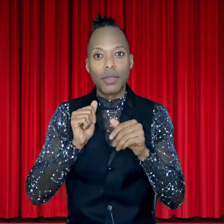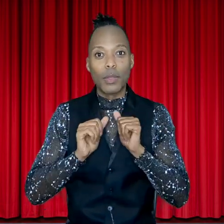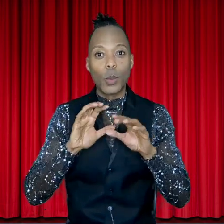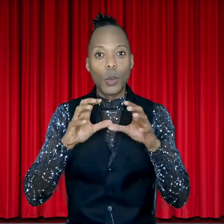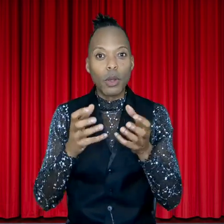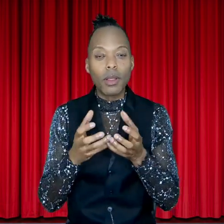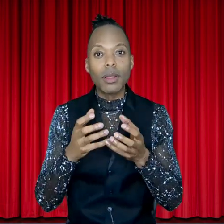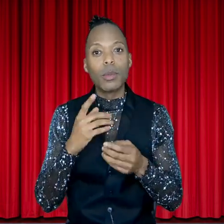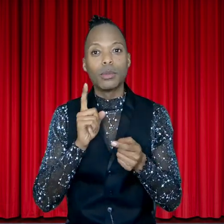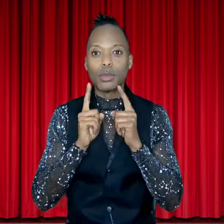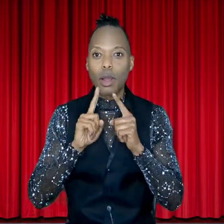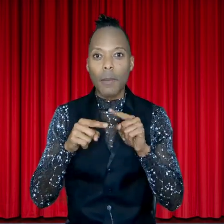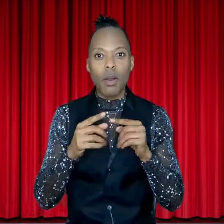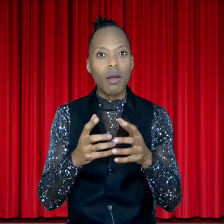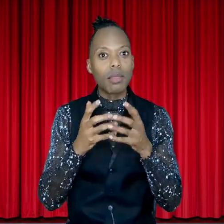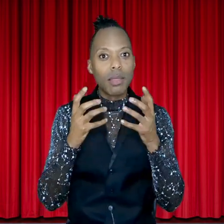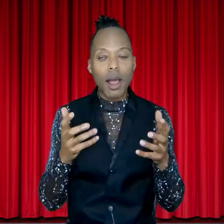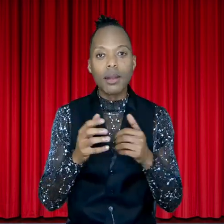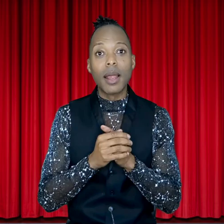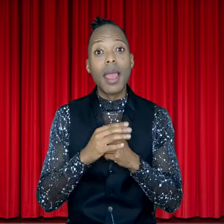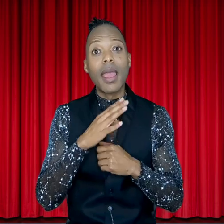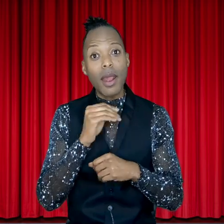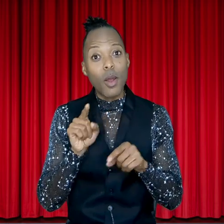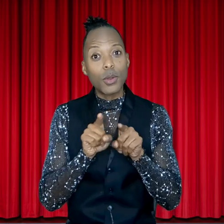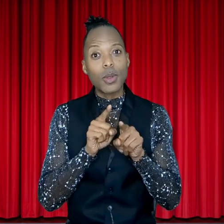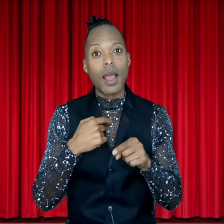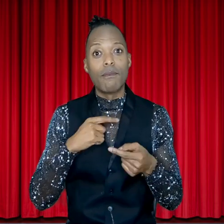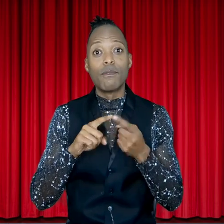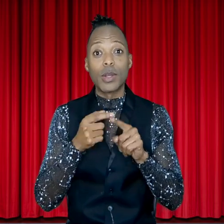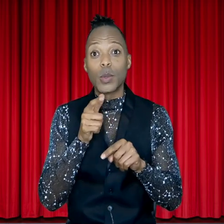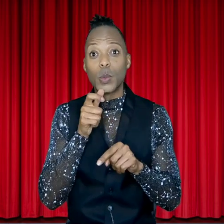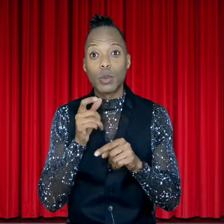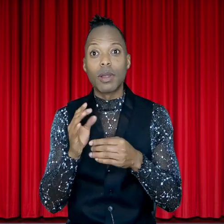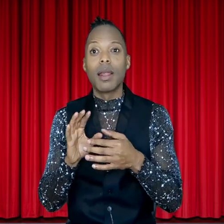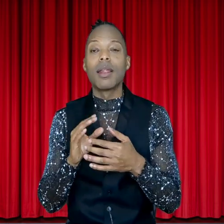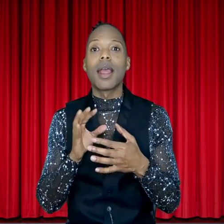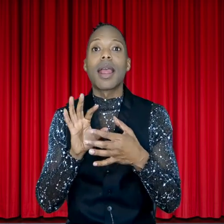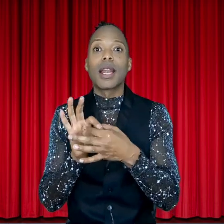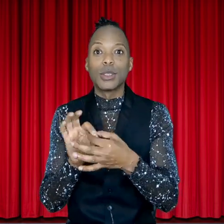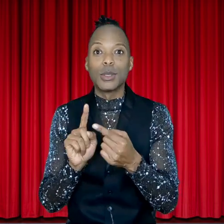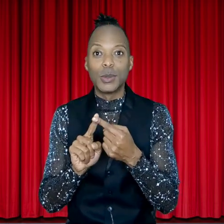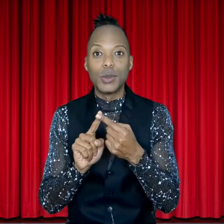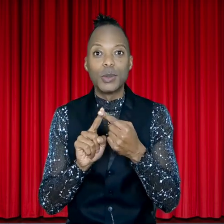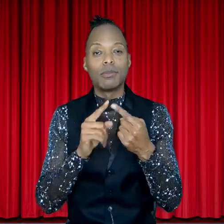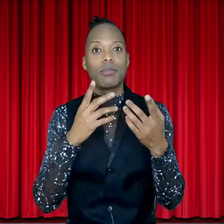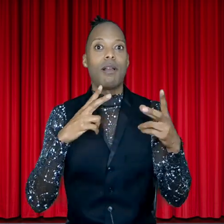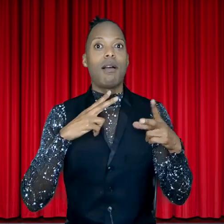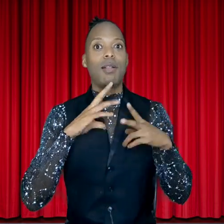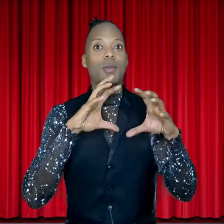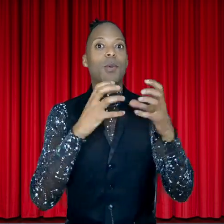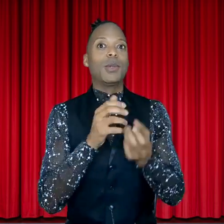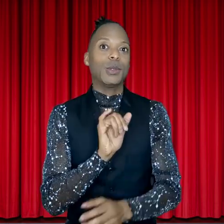friends who have connections to the Hollywood world also. So, I do hear, see, and understand